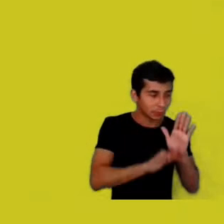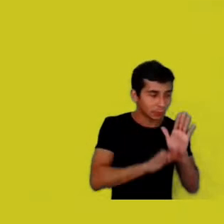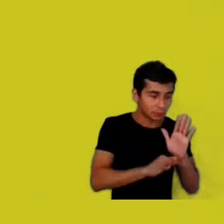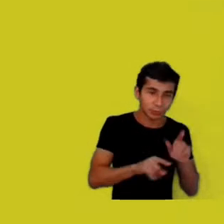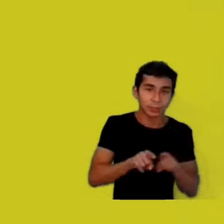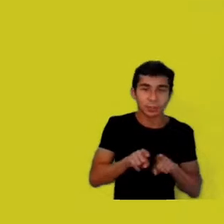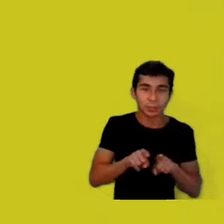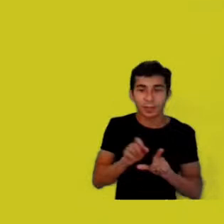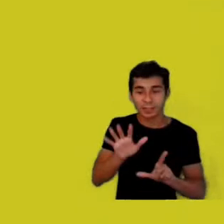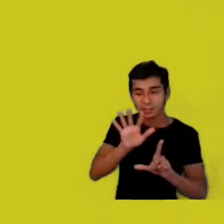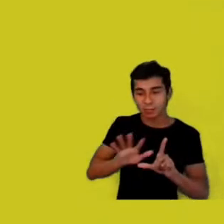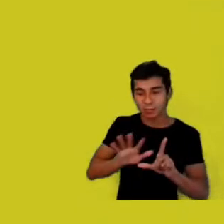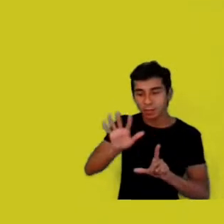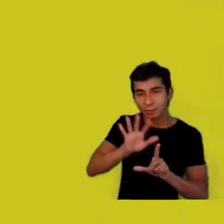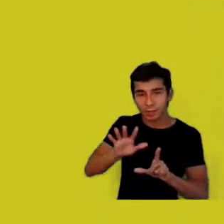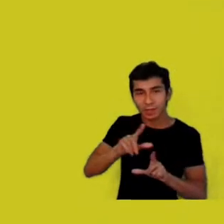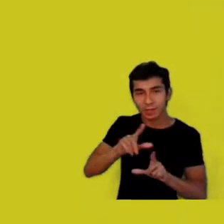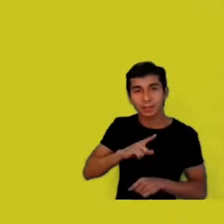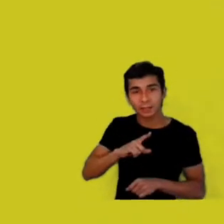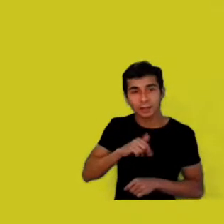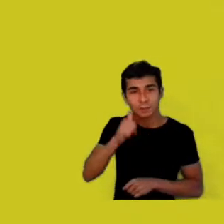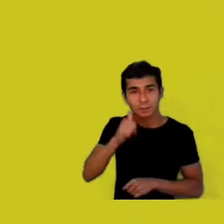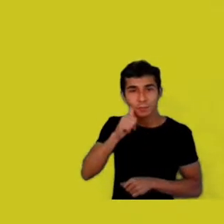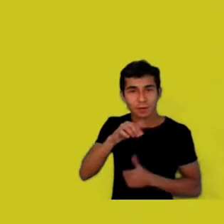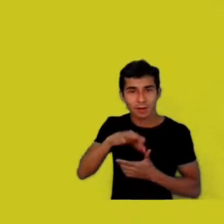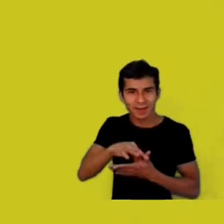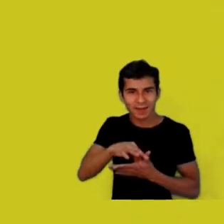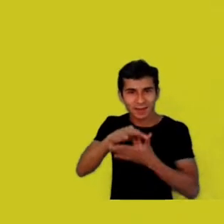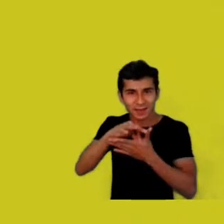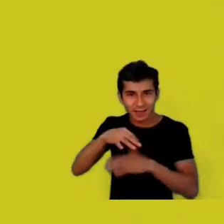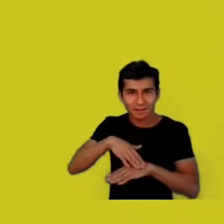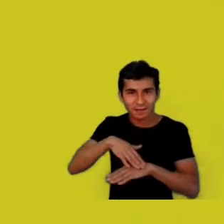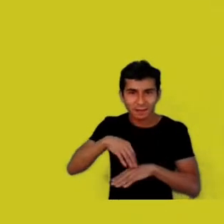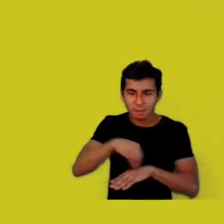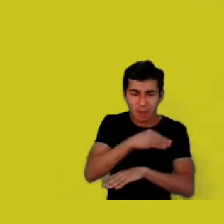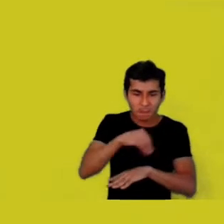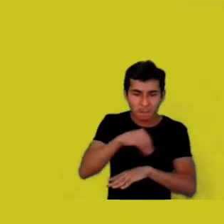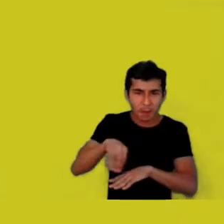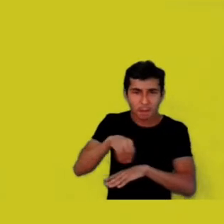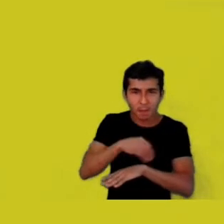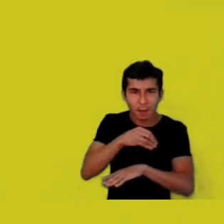other female figures are leading these openings